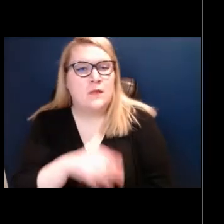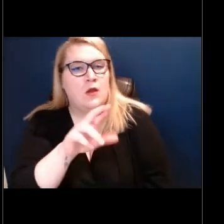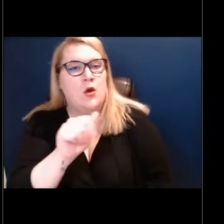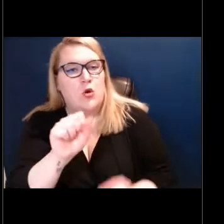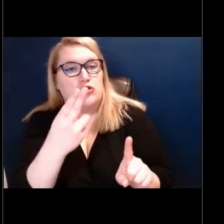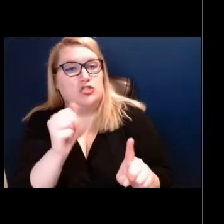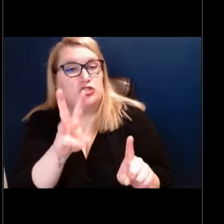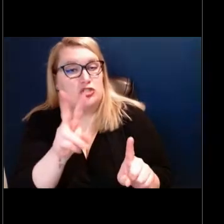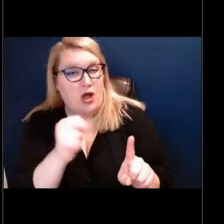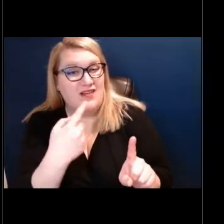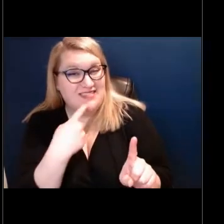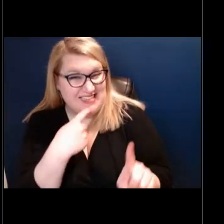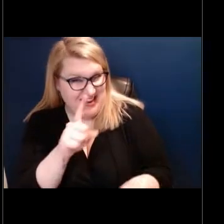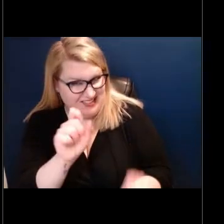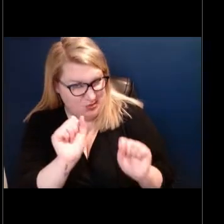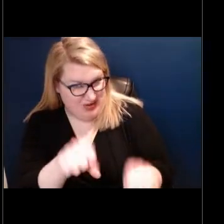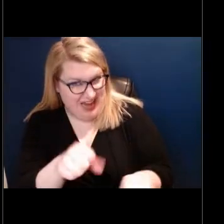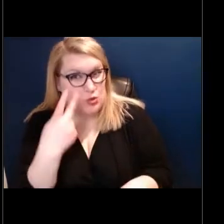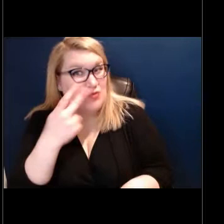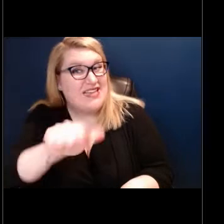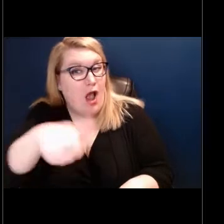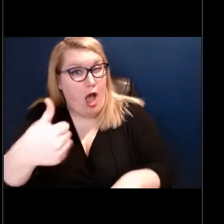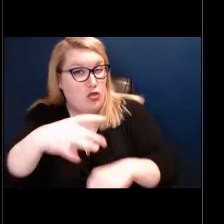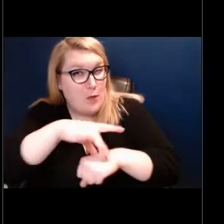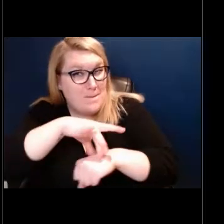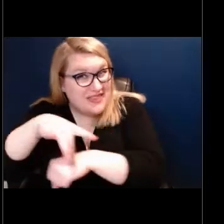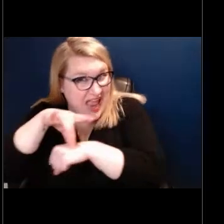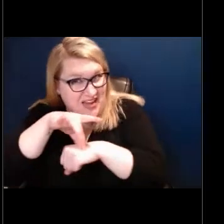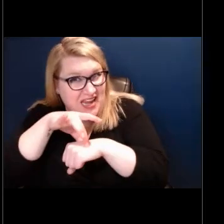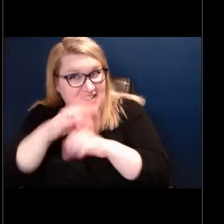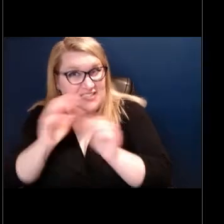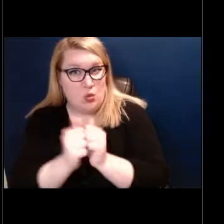"Is it possible to see other planets with our satellites?"